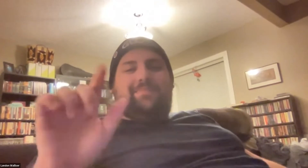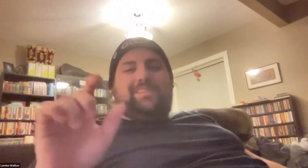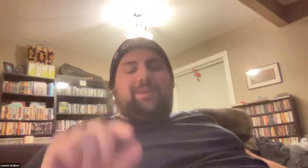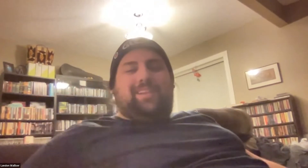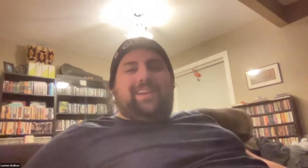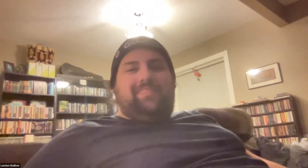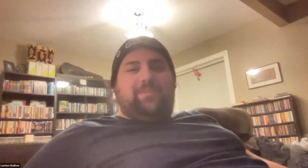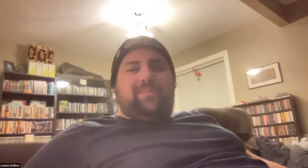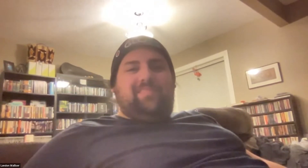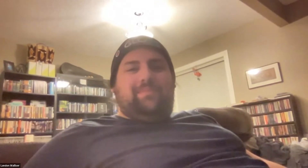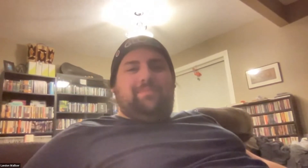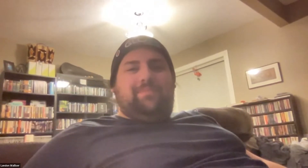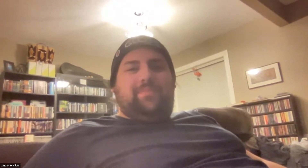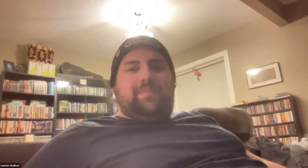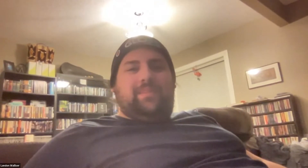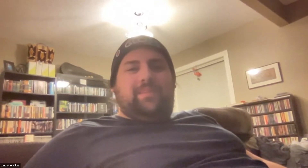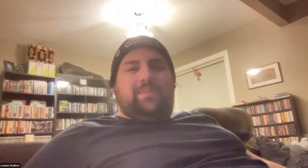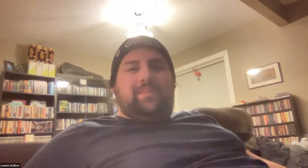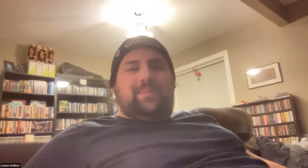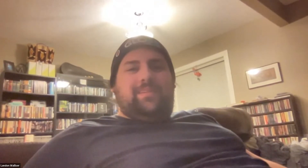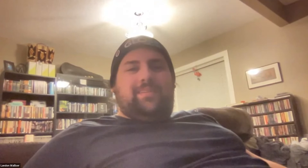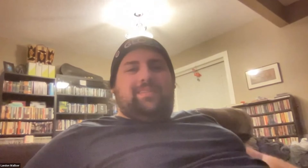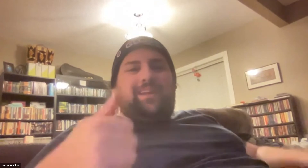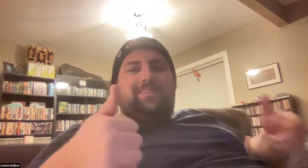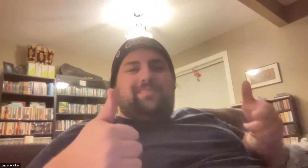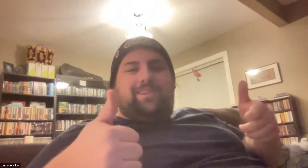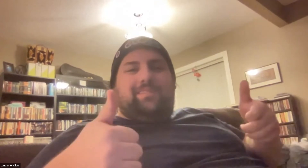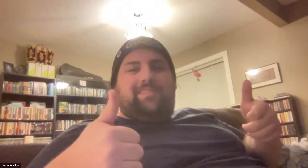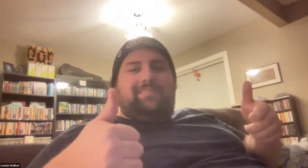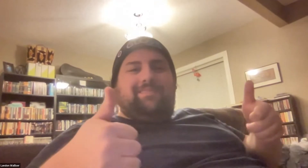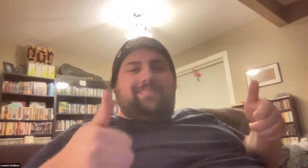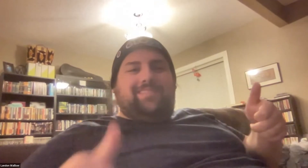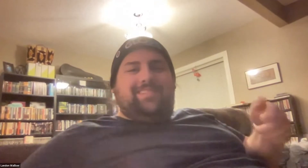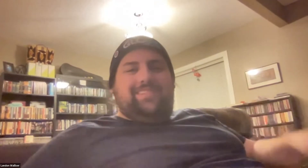than me spotlighting each of your individually? Is that good, Jodi, Jane, Rachel?